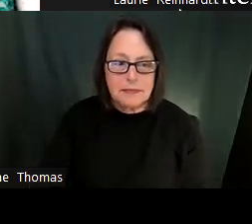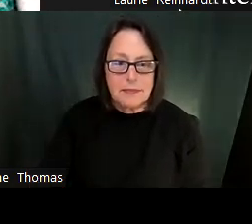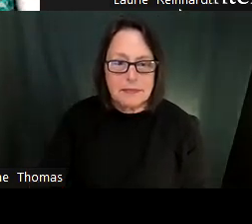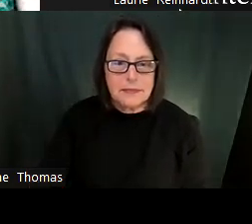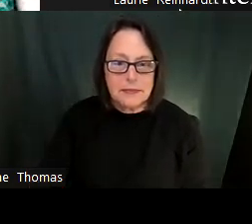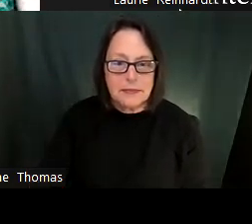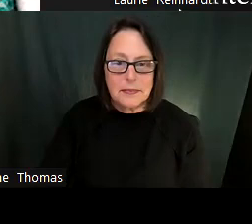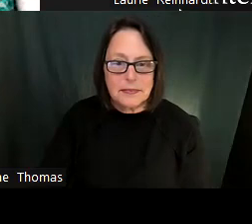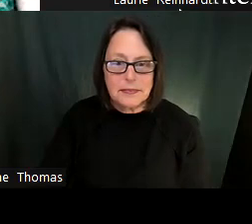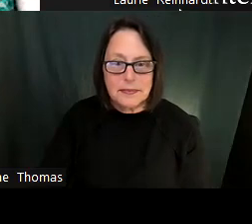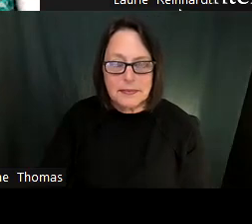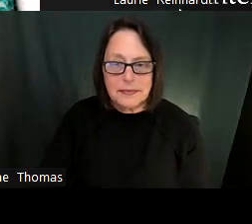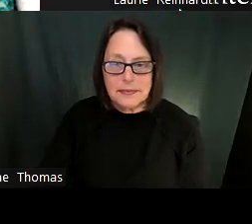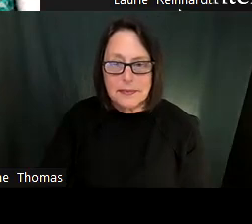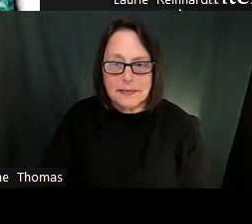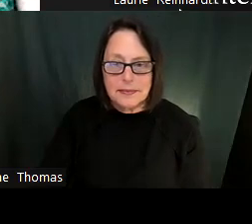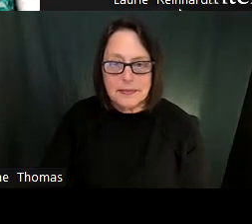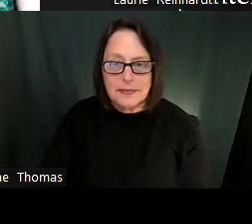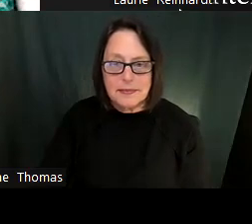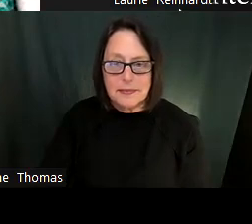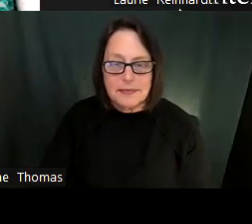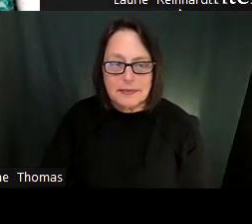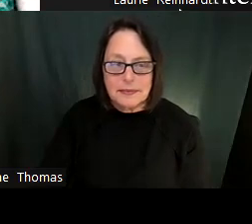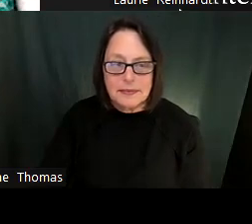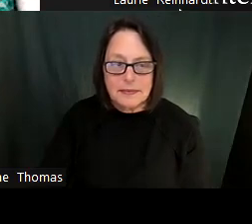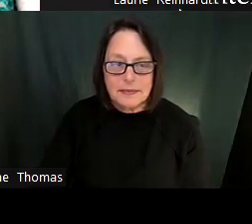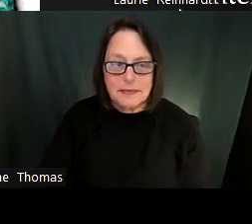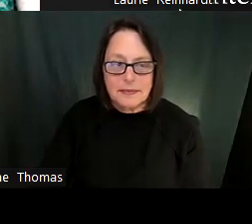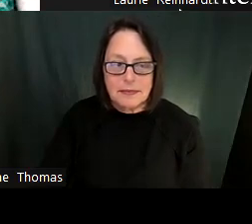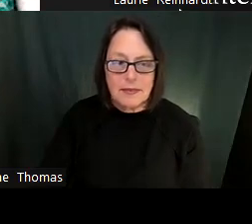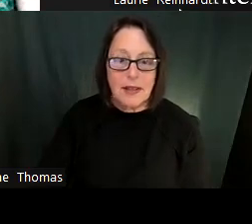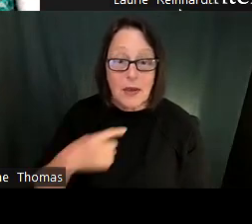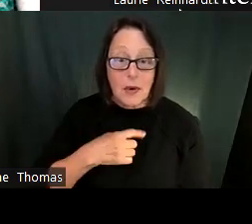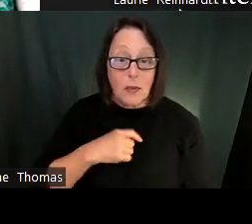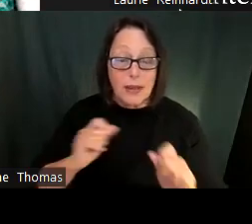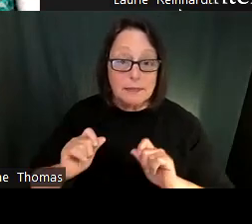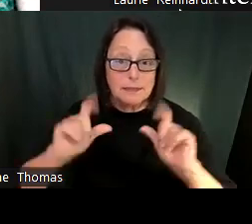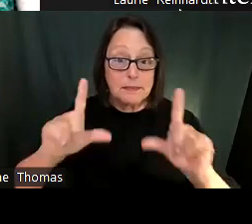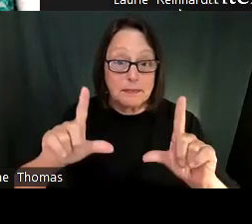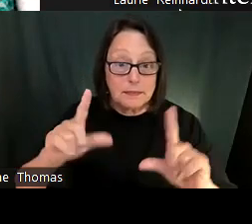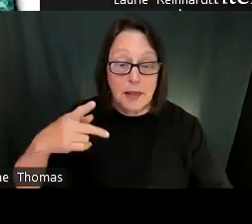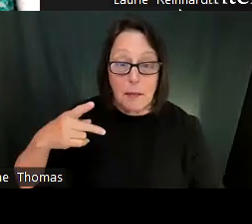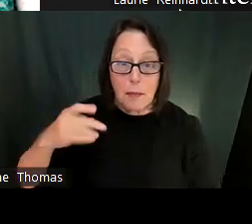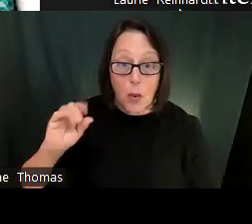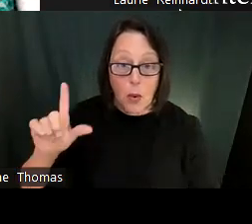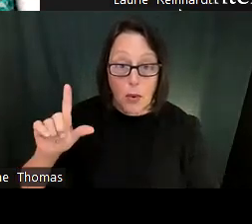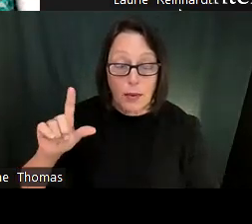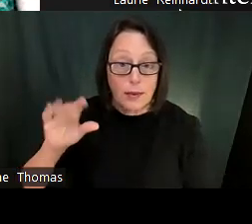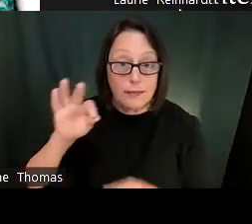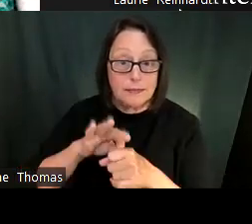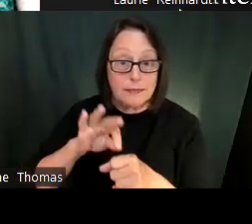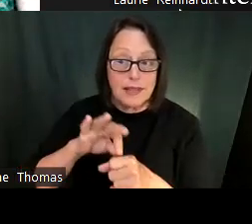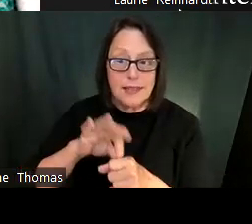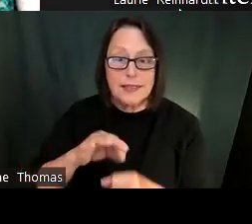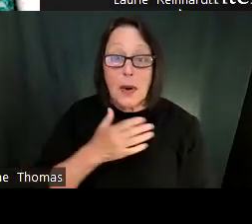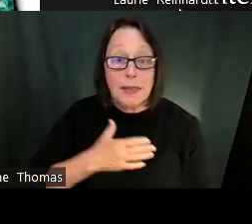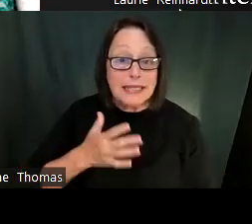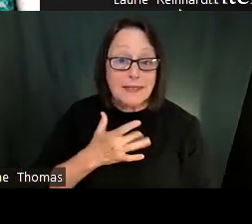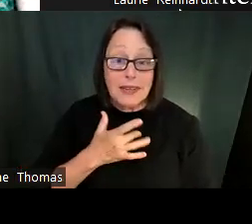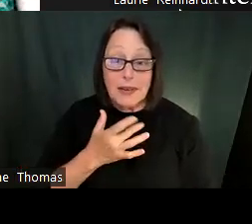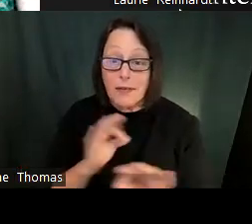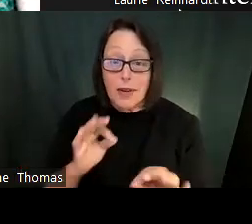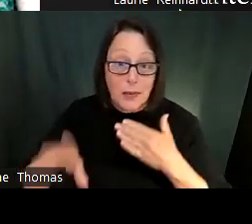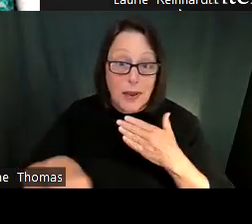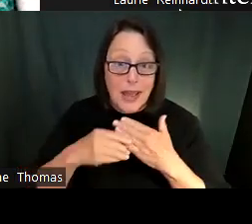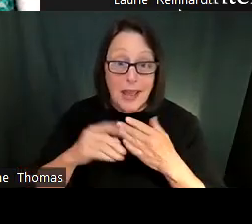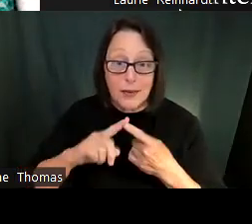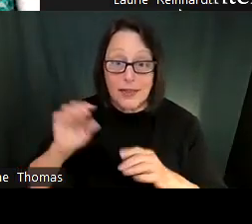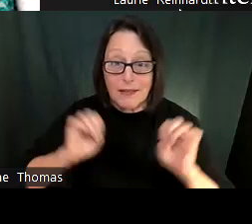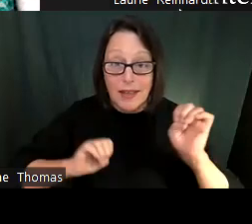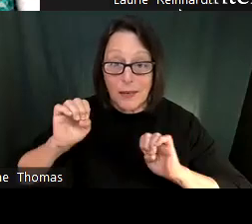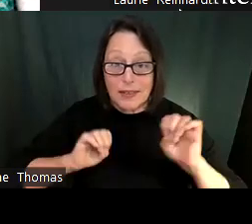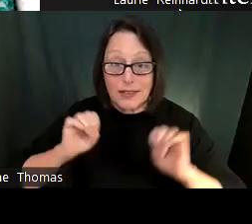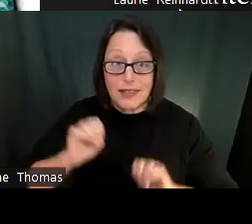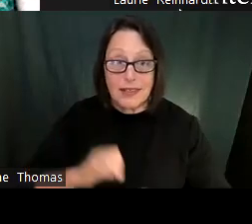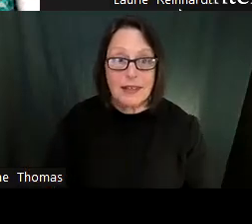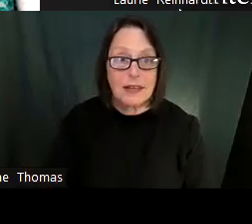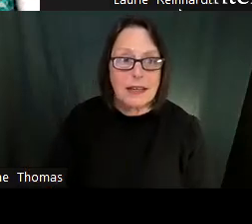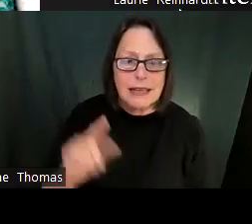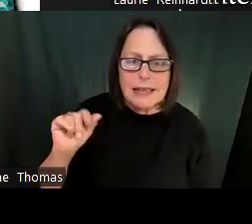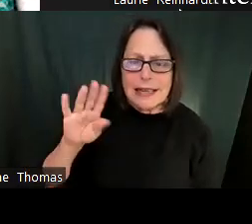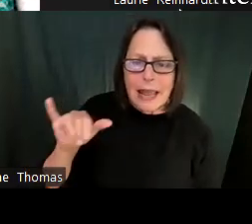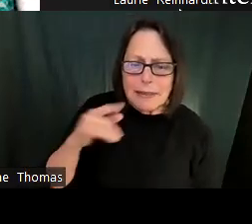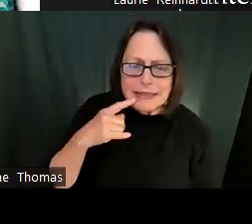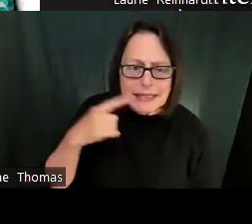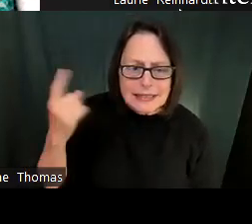So if you'd like to provide more quality of feedback, you're welcome to do so.